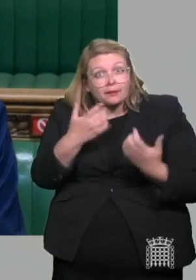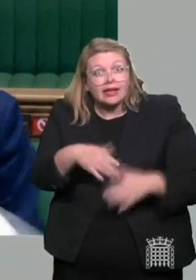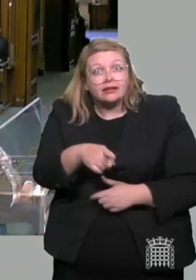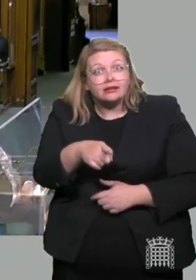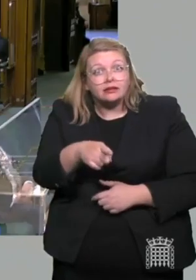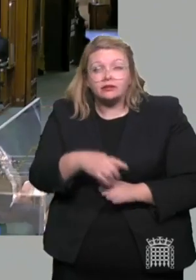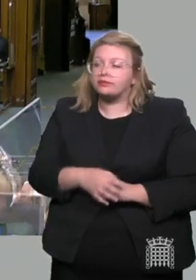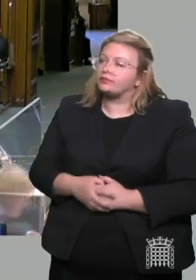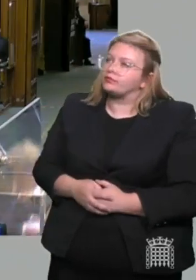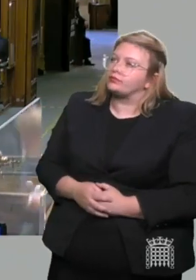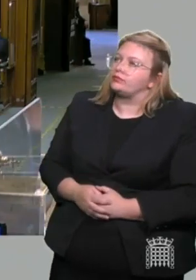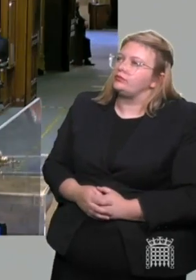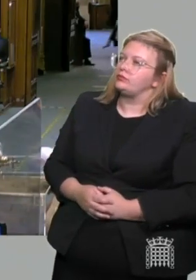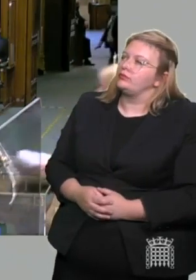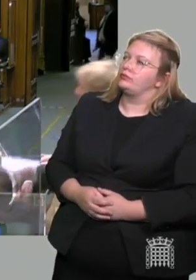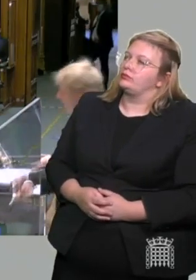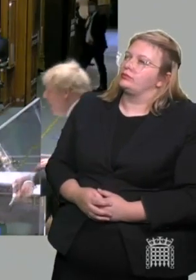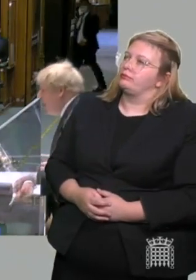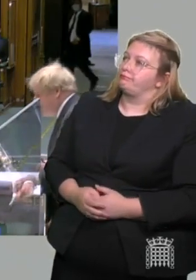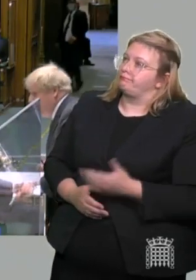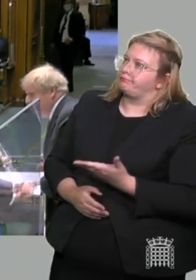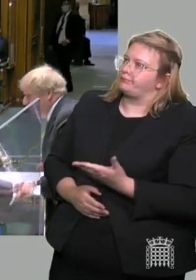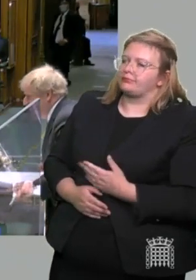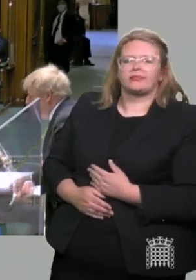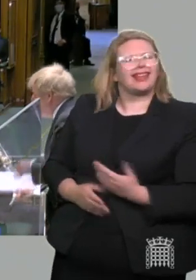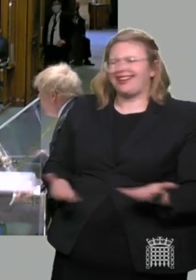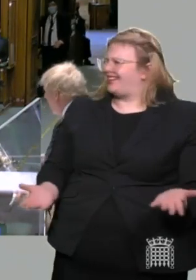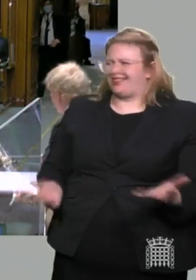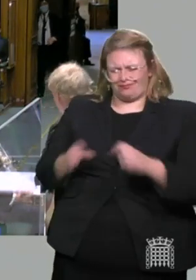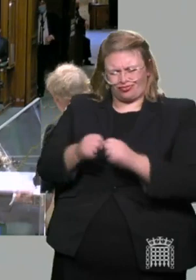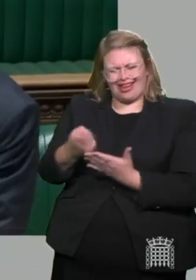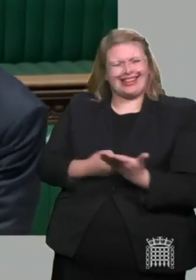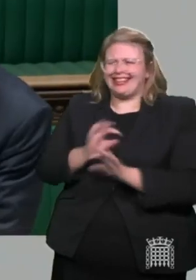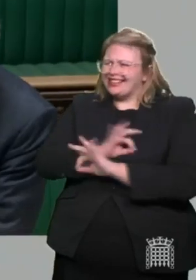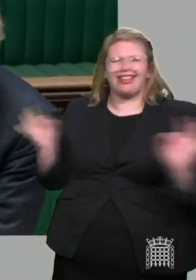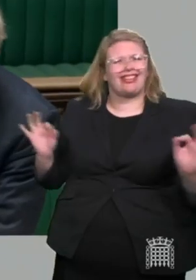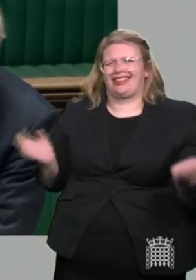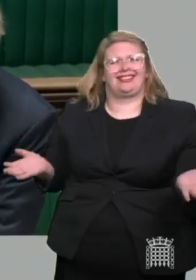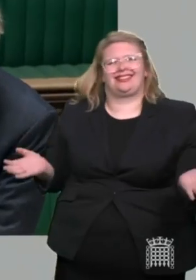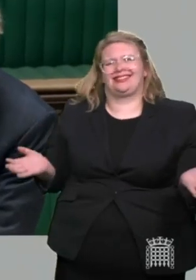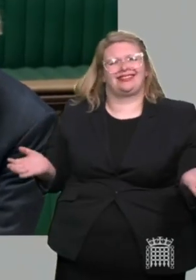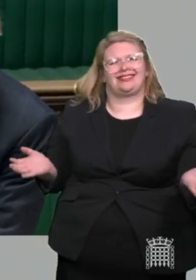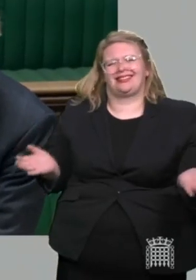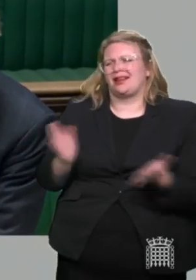The Prime Minister No, I don’t. What I believe has been strained to